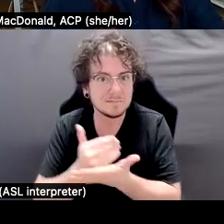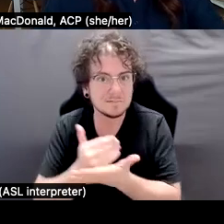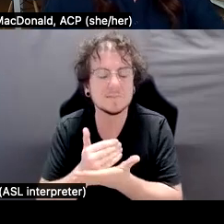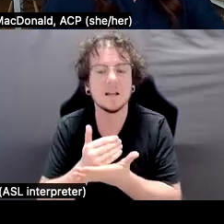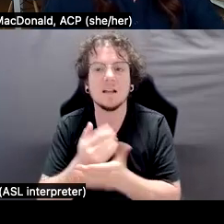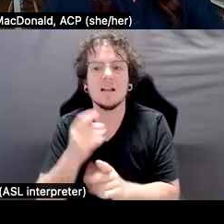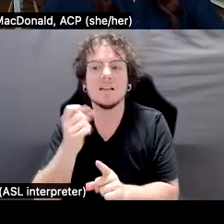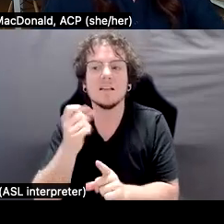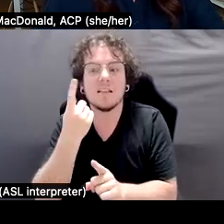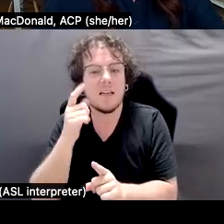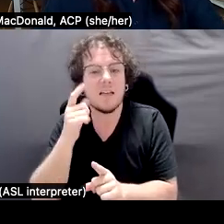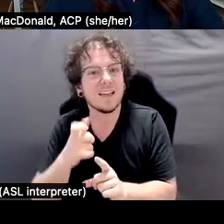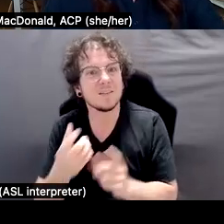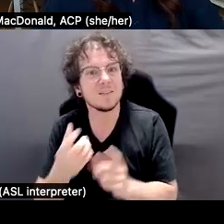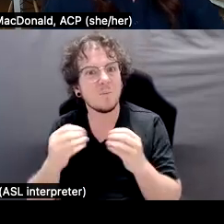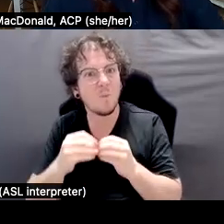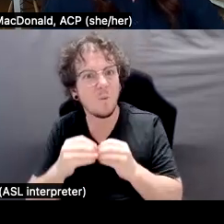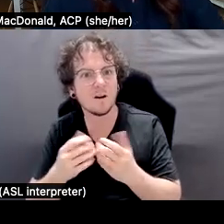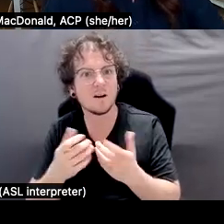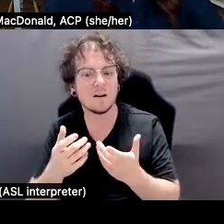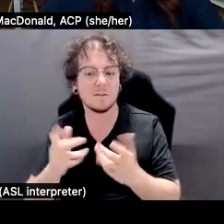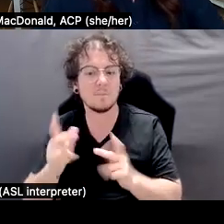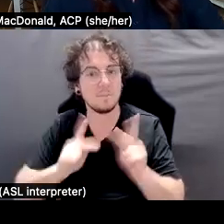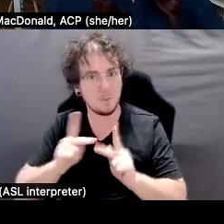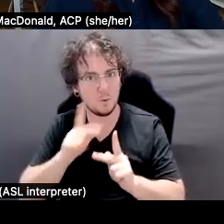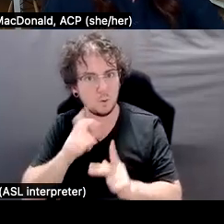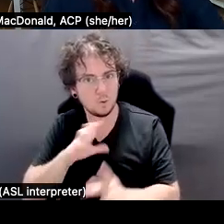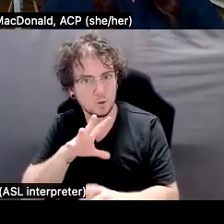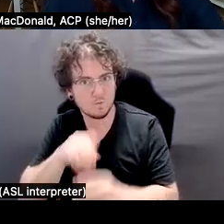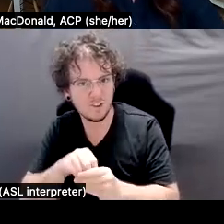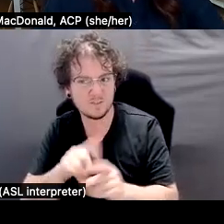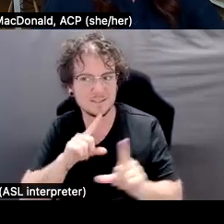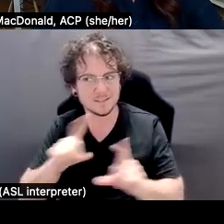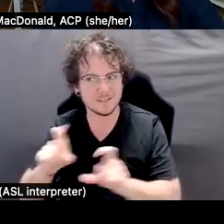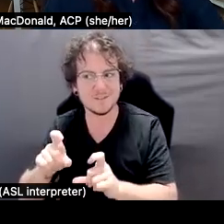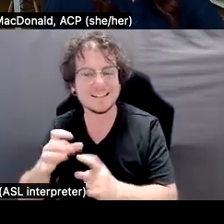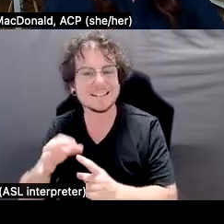especially around senior publishing and editorial positions, is probably a more likely explanation